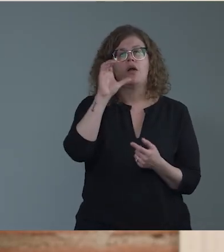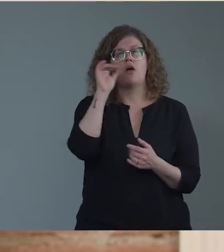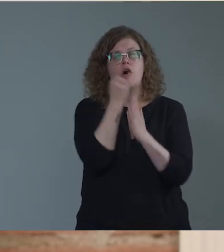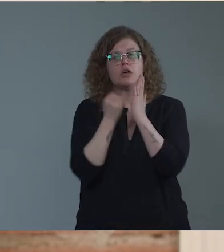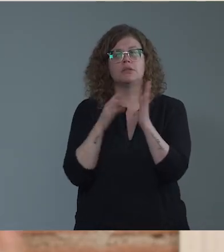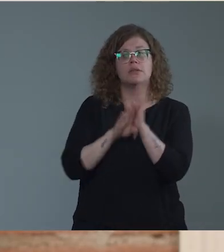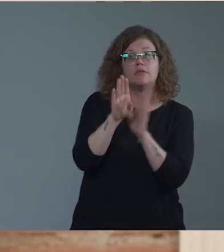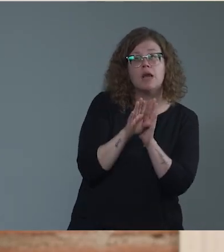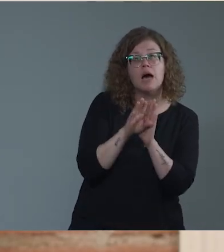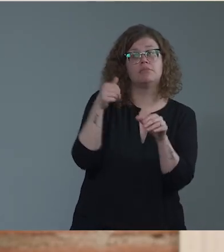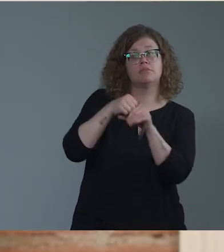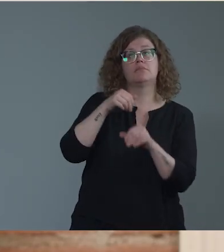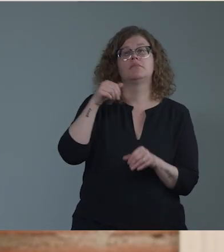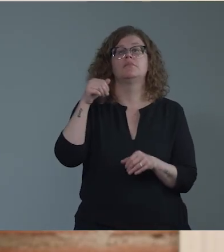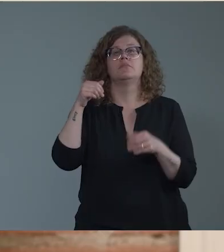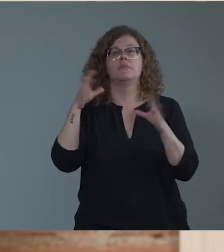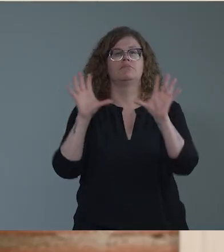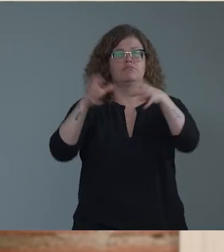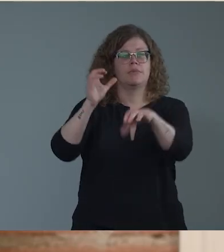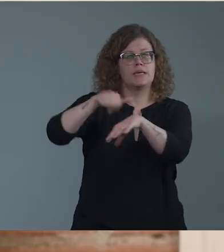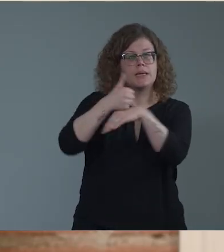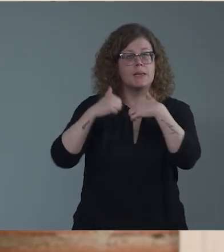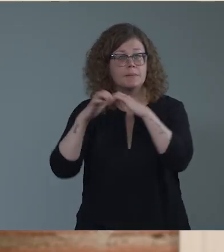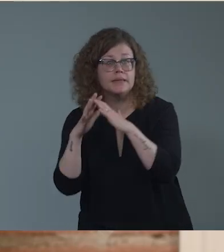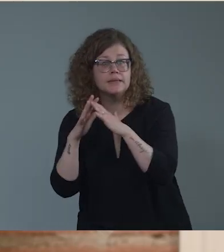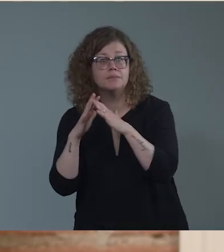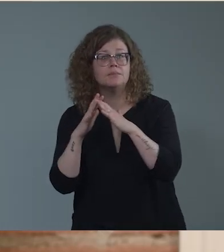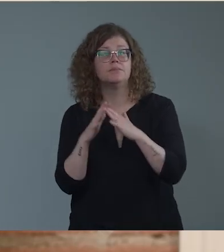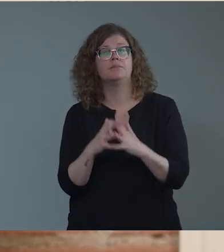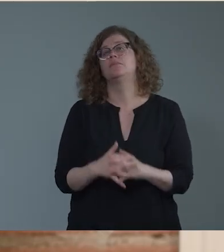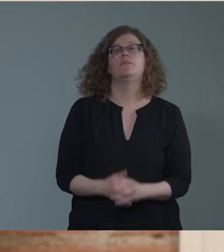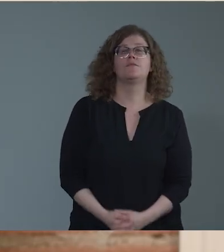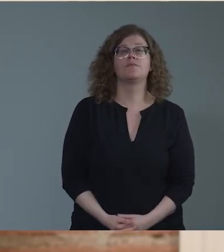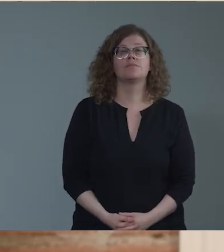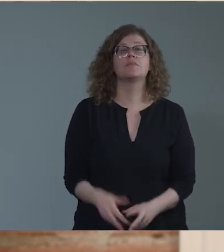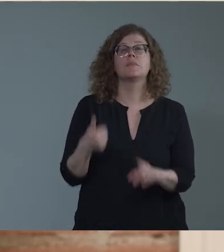and that includes programing such as youth programs, artists development and even temporary exhibitions.